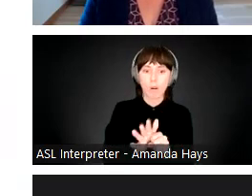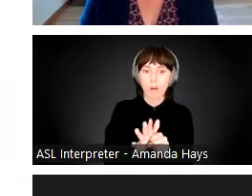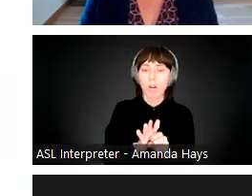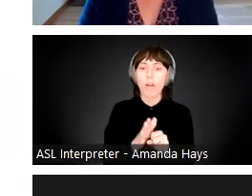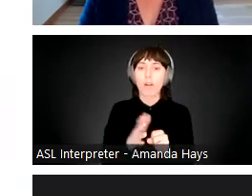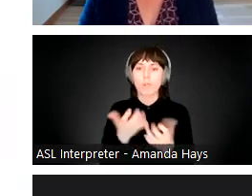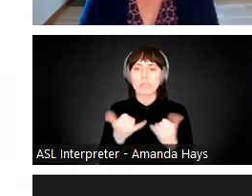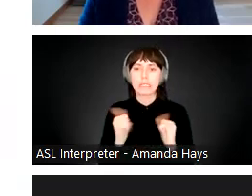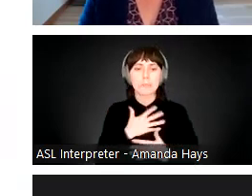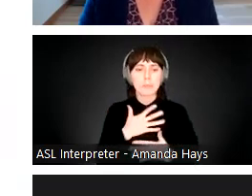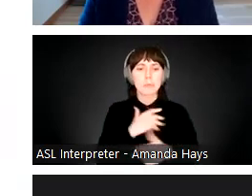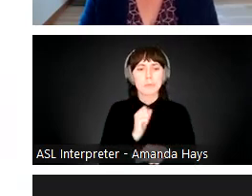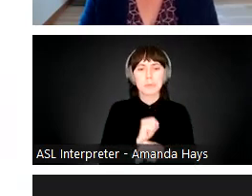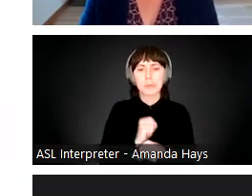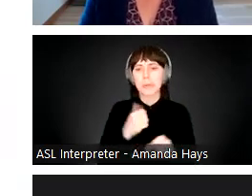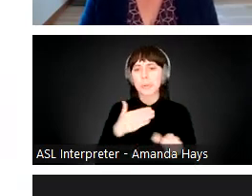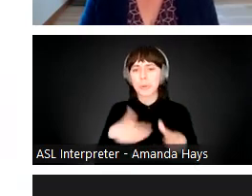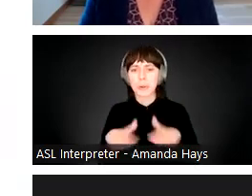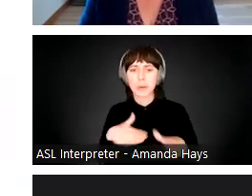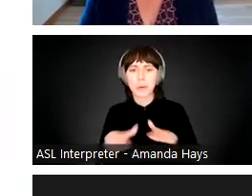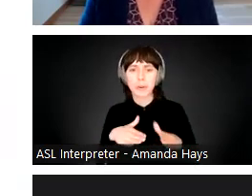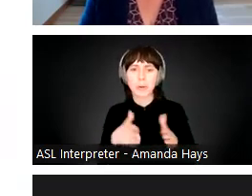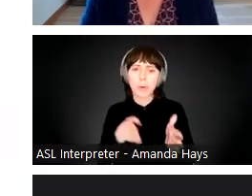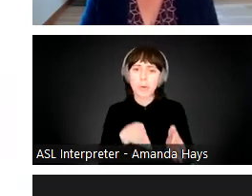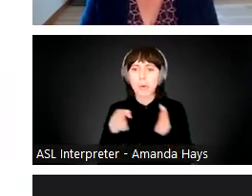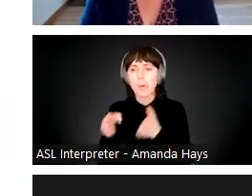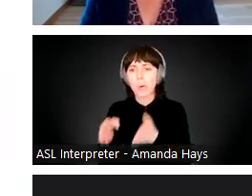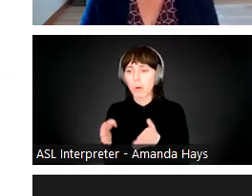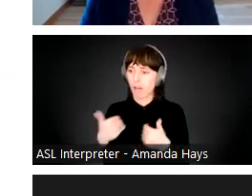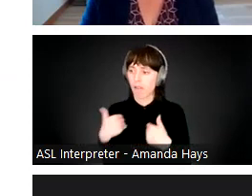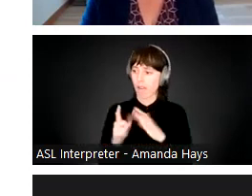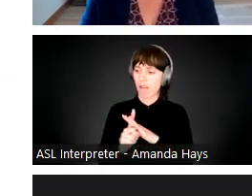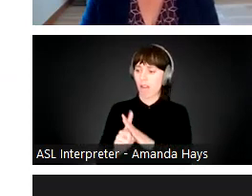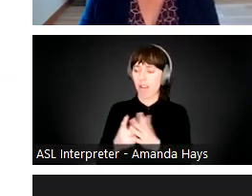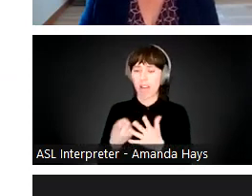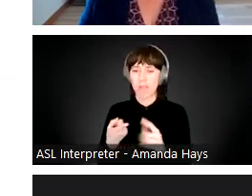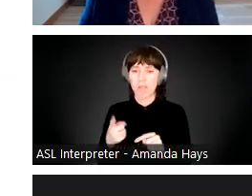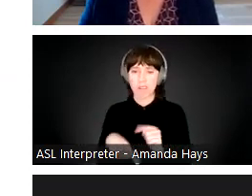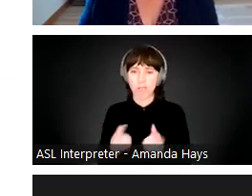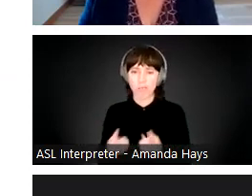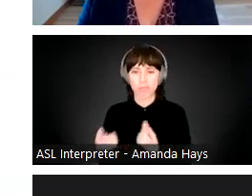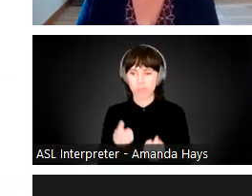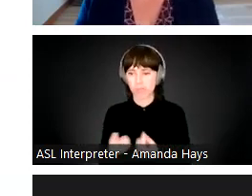and you could also have Long COVID and not be able to do those things. So, that's